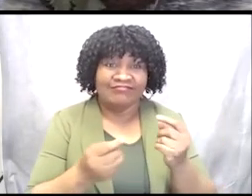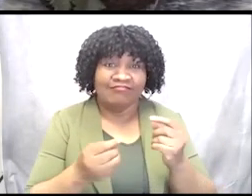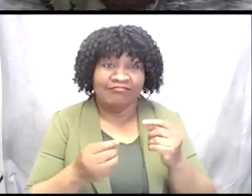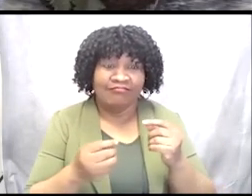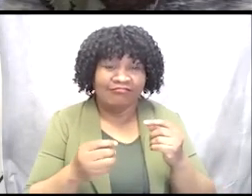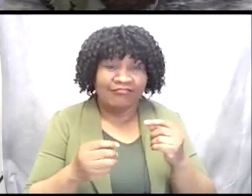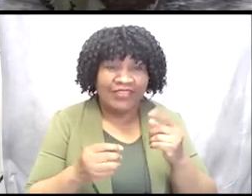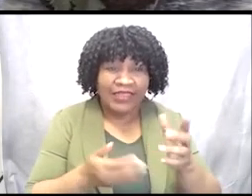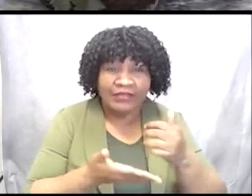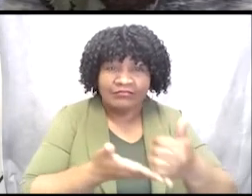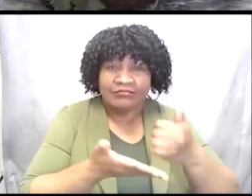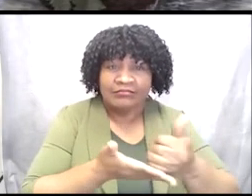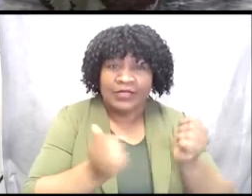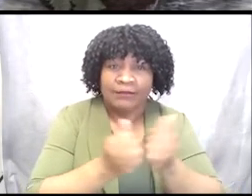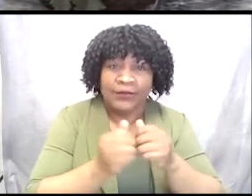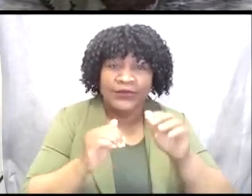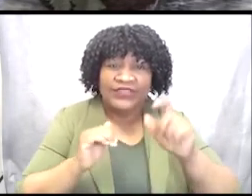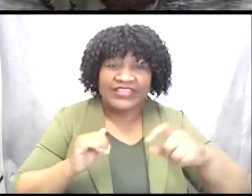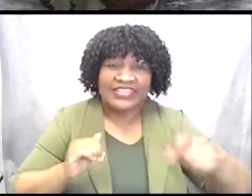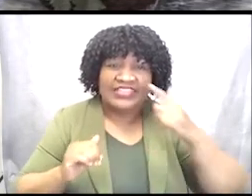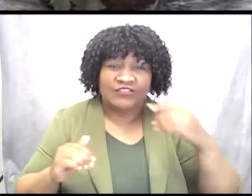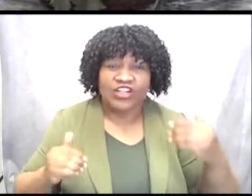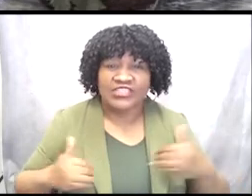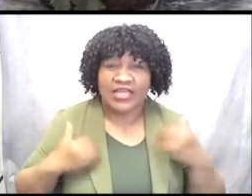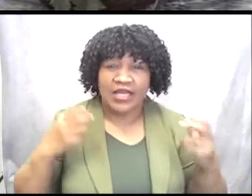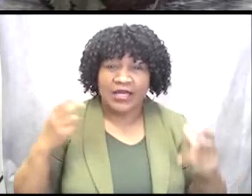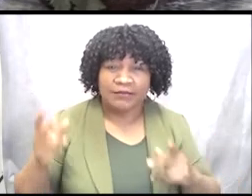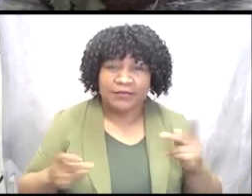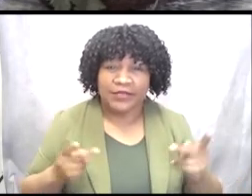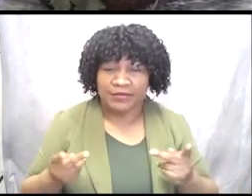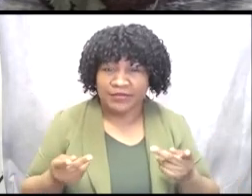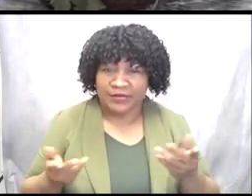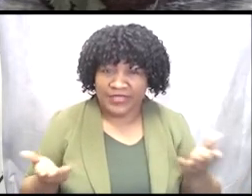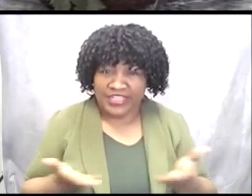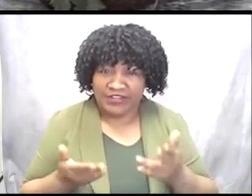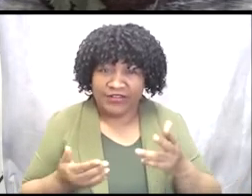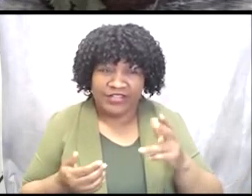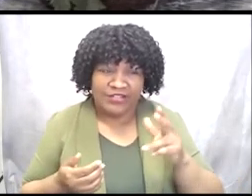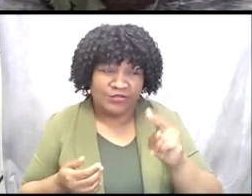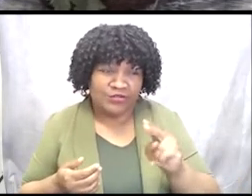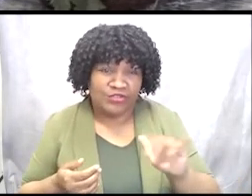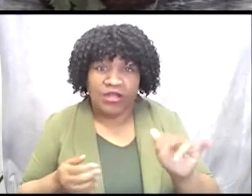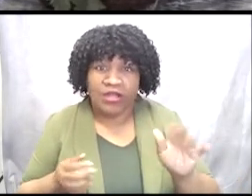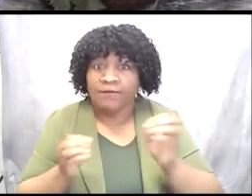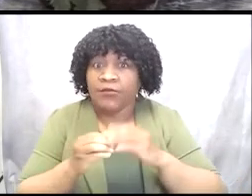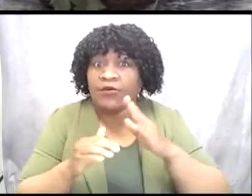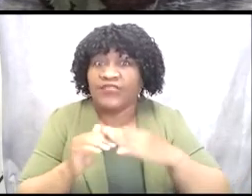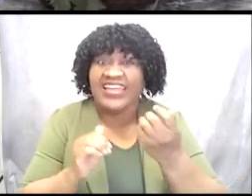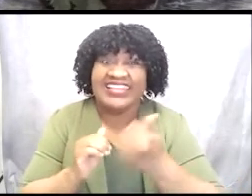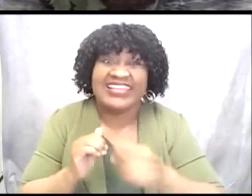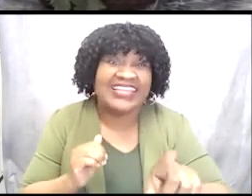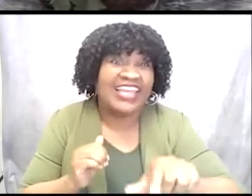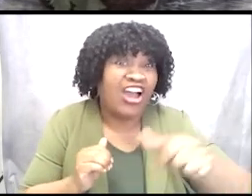to the needs of young people in New York than any other administration. Now, I don't know whether that's...